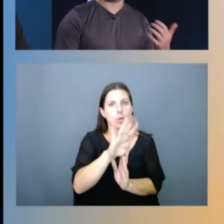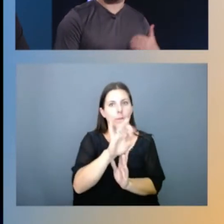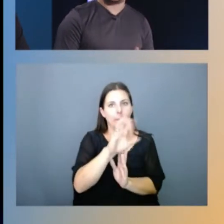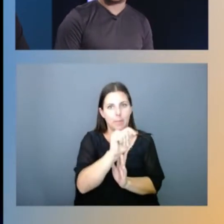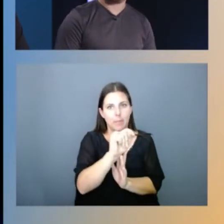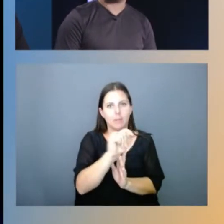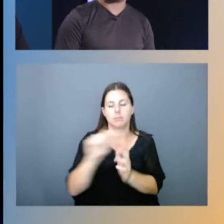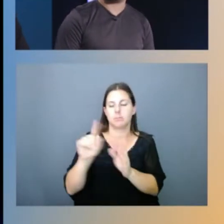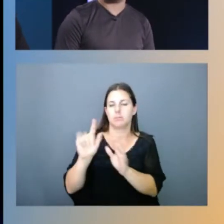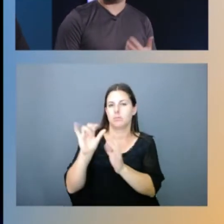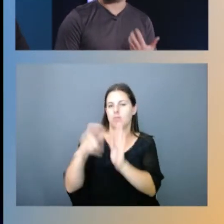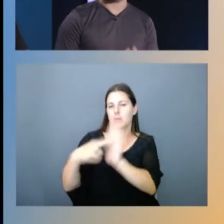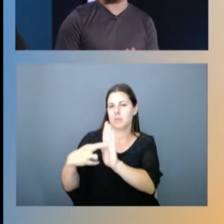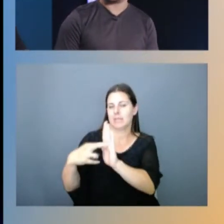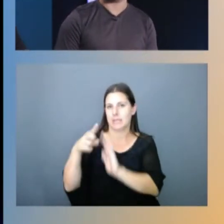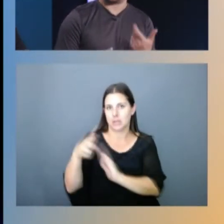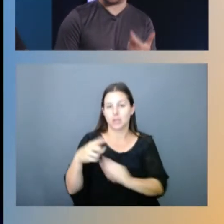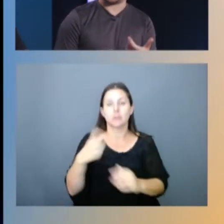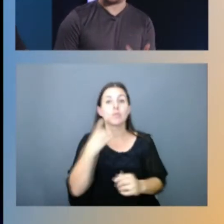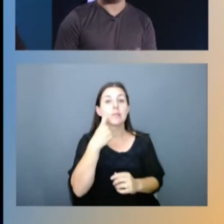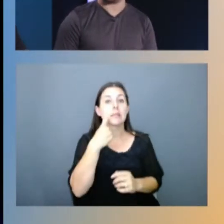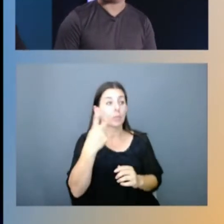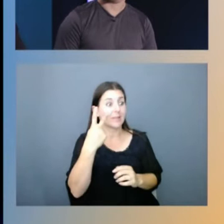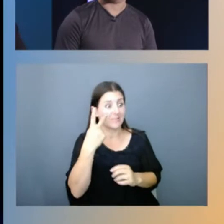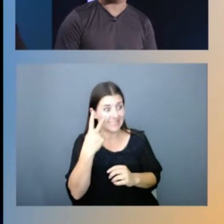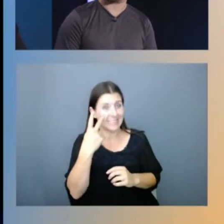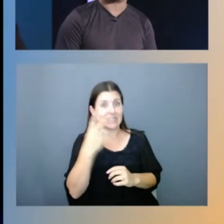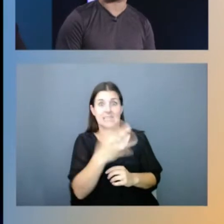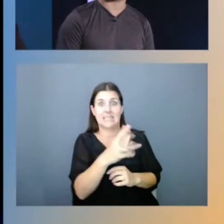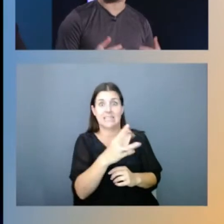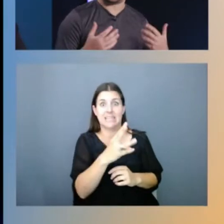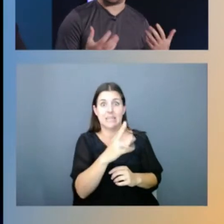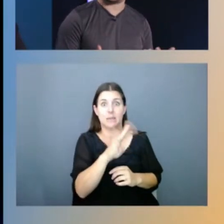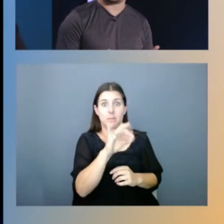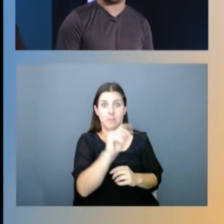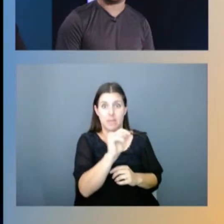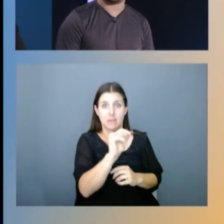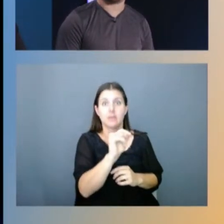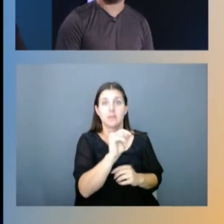Recently, we've seen bfloat16, a 16 bit floating point representation being quite popular.